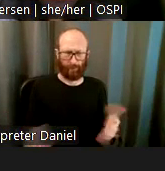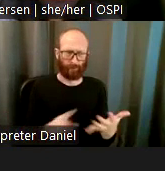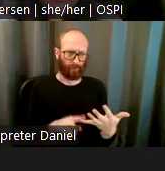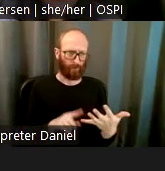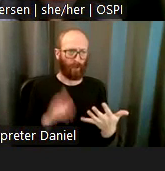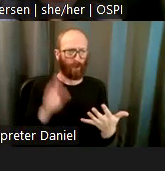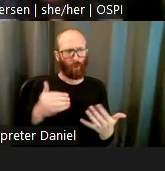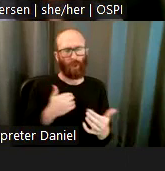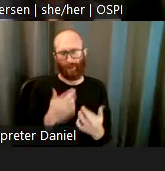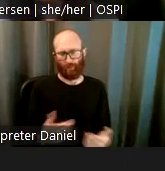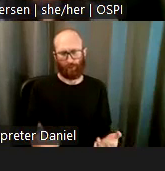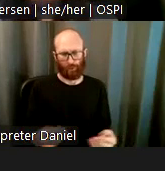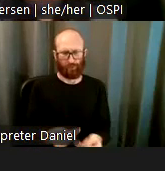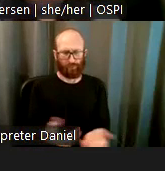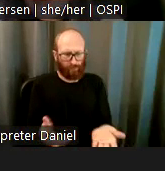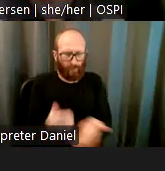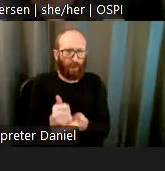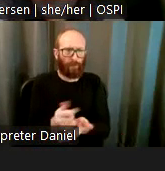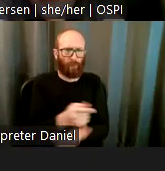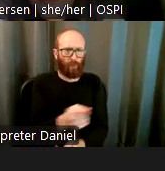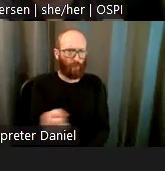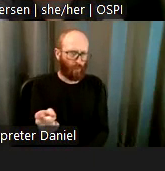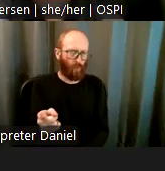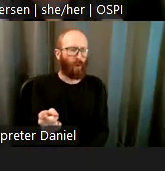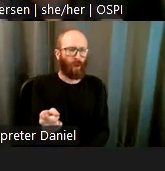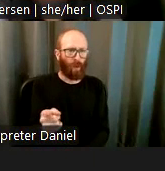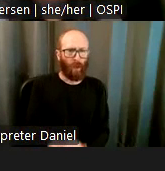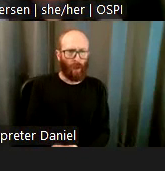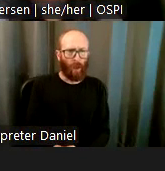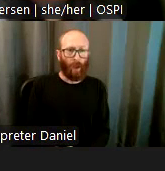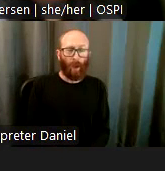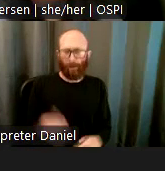resources to help you throughout the webinar. We appreciate your questions.